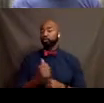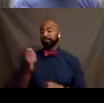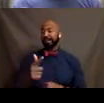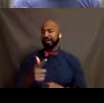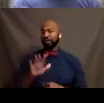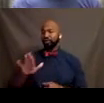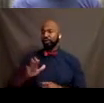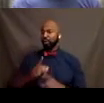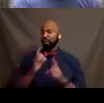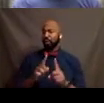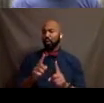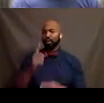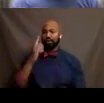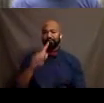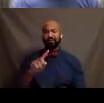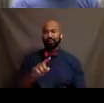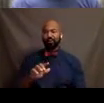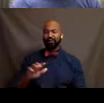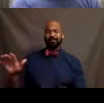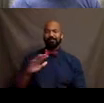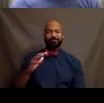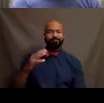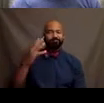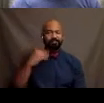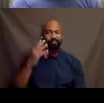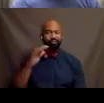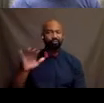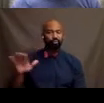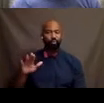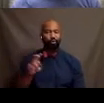what is the the most important thing for you? So I had mentioned my patient earlier